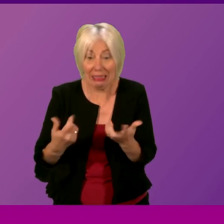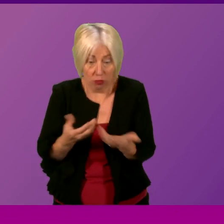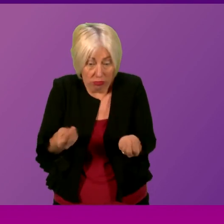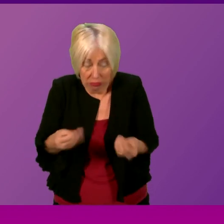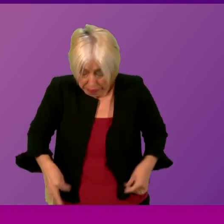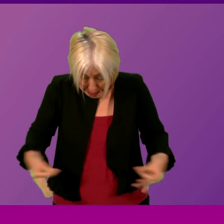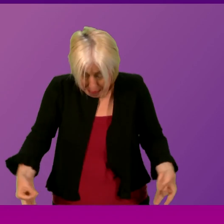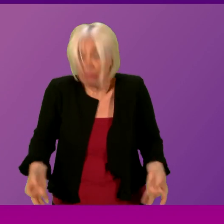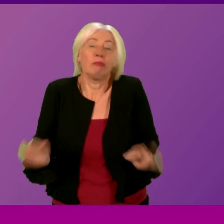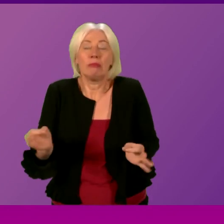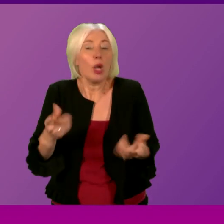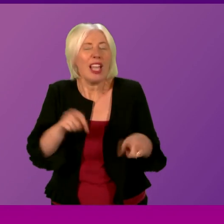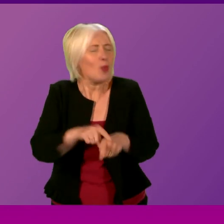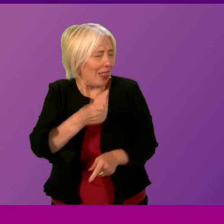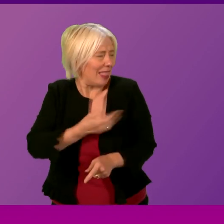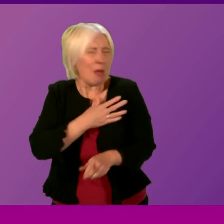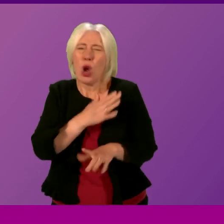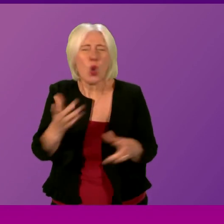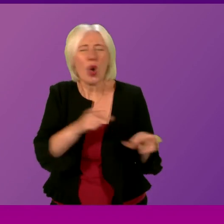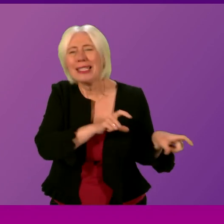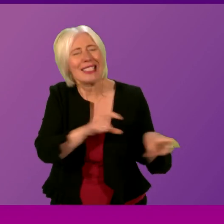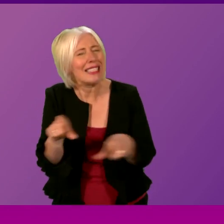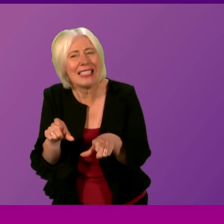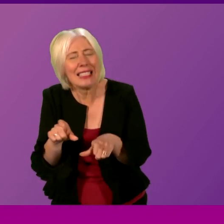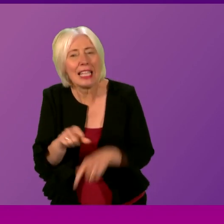lack of consistency from Labour on that point, because the two-child cap and rape